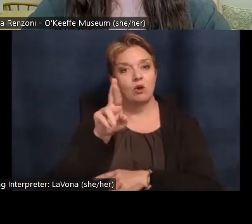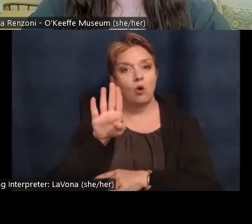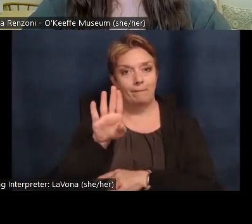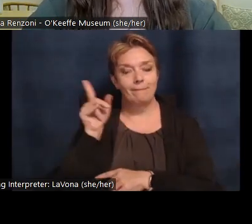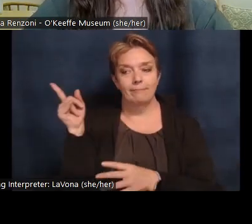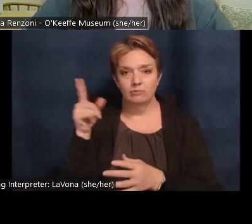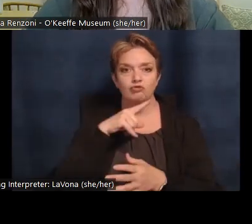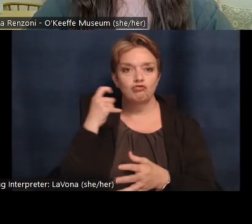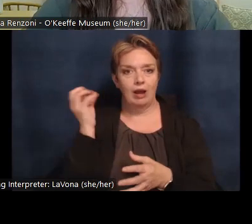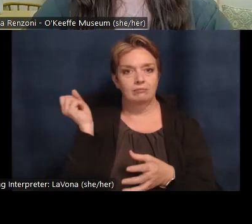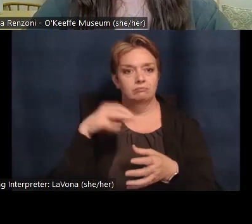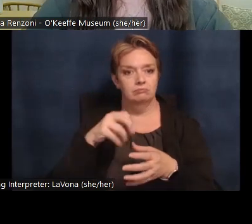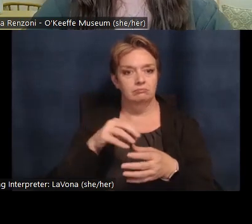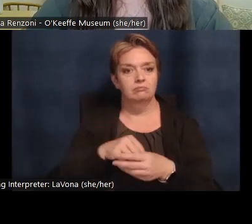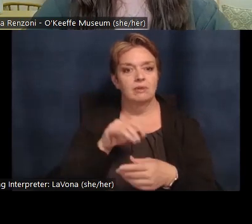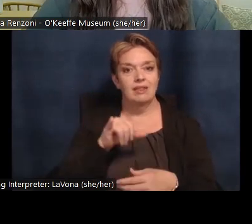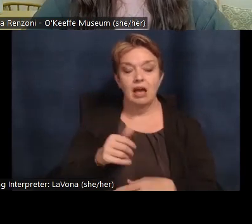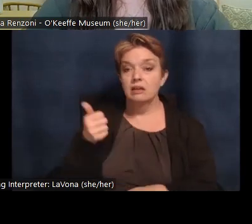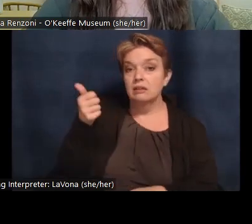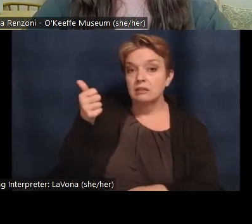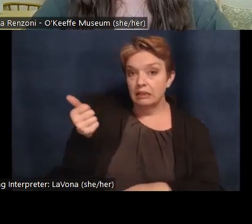Miss O’Keeffe ate out of the garden year-round.